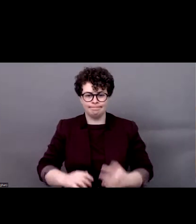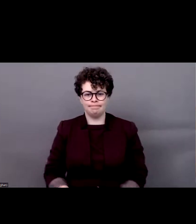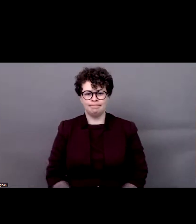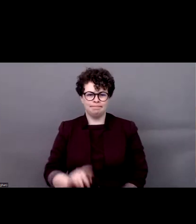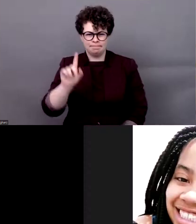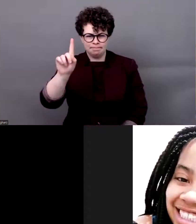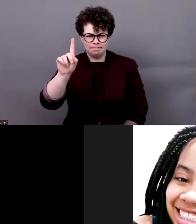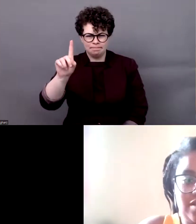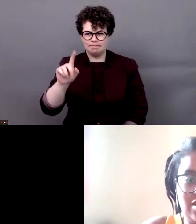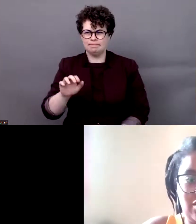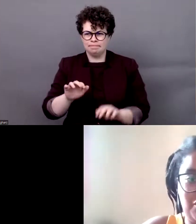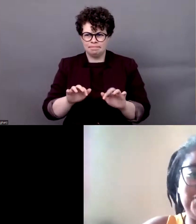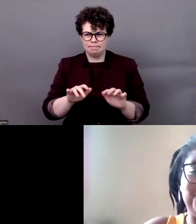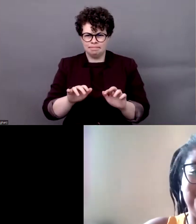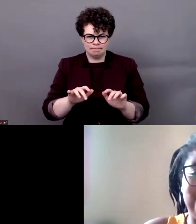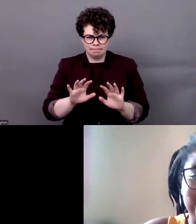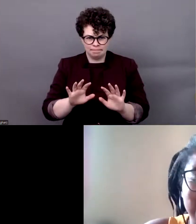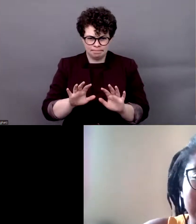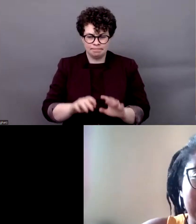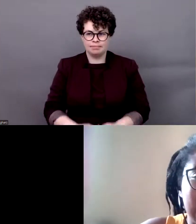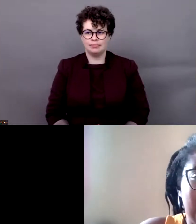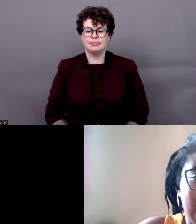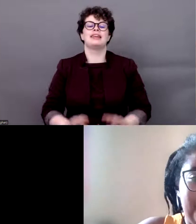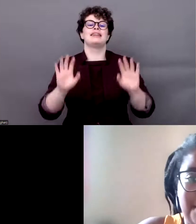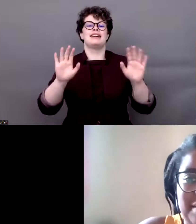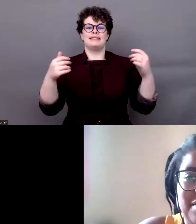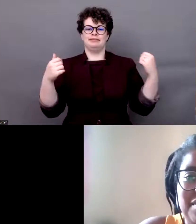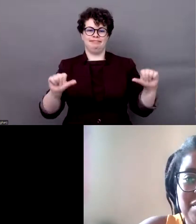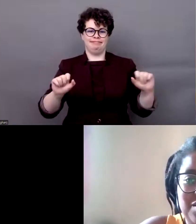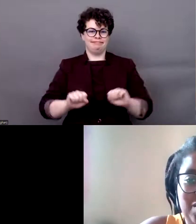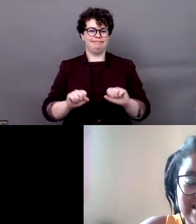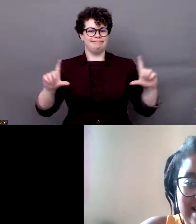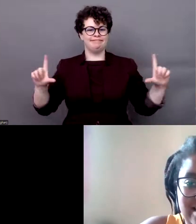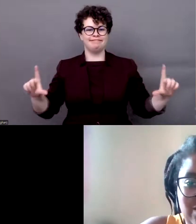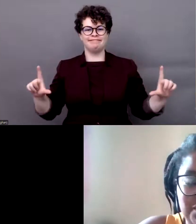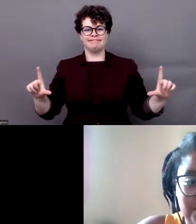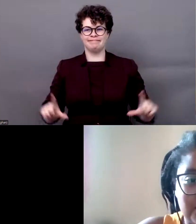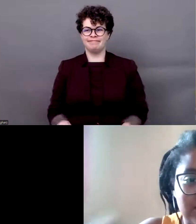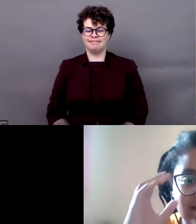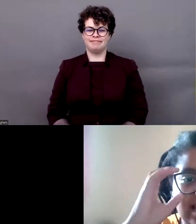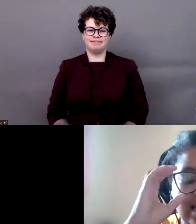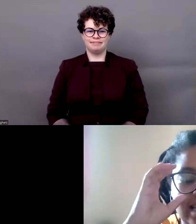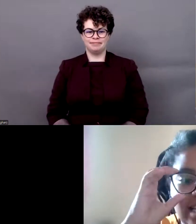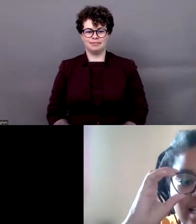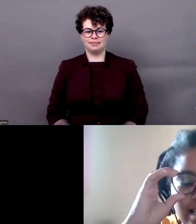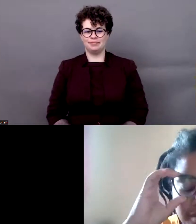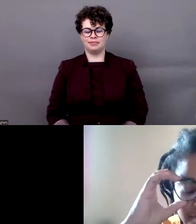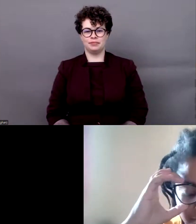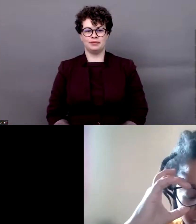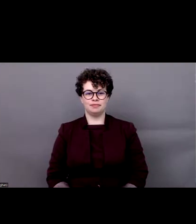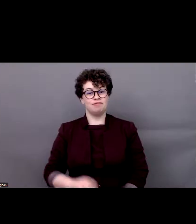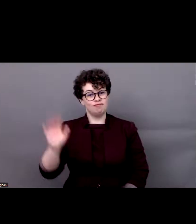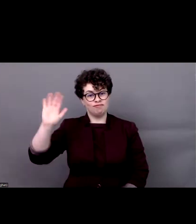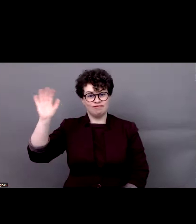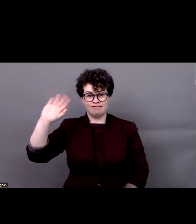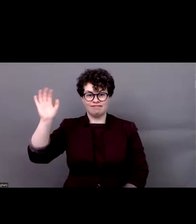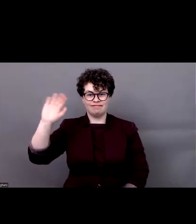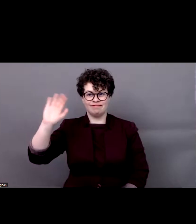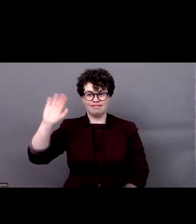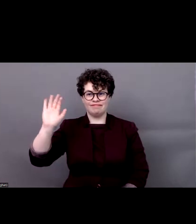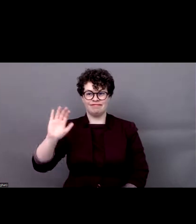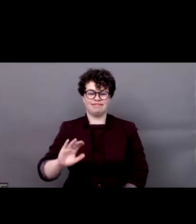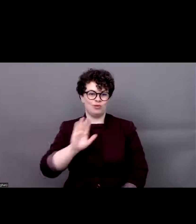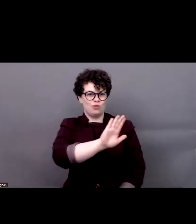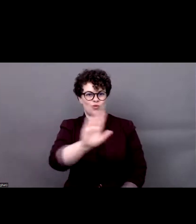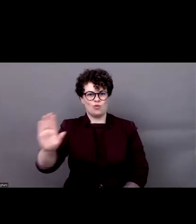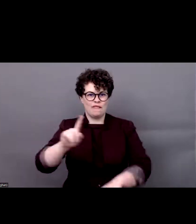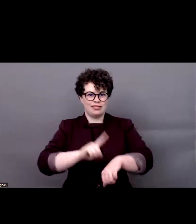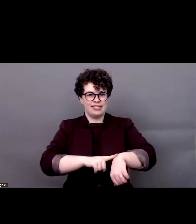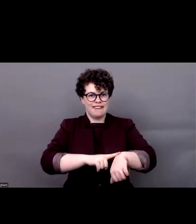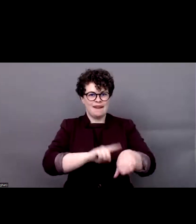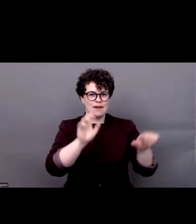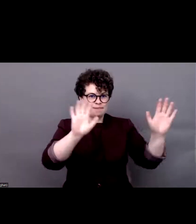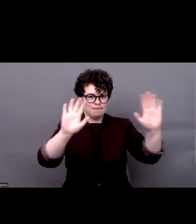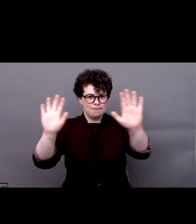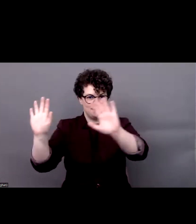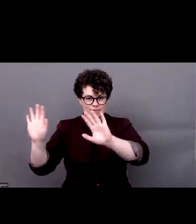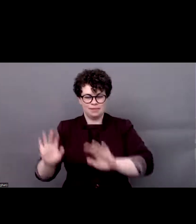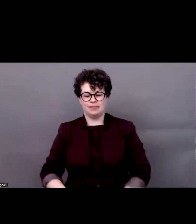[speaking in a language other than English]